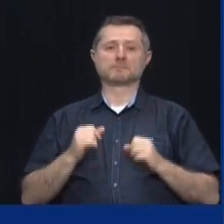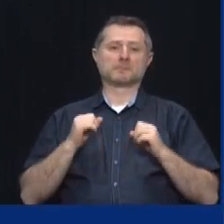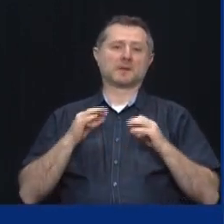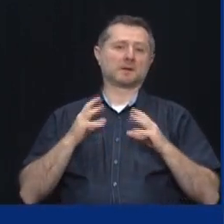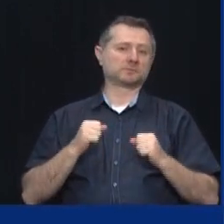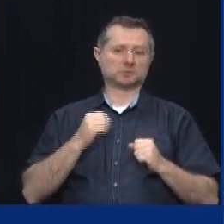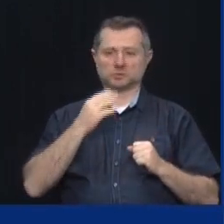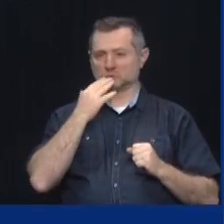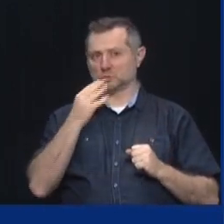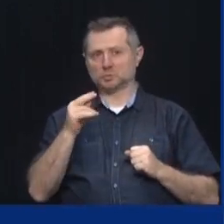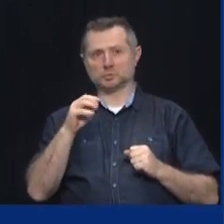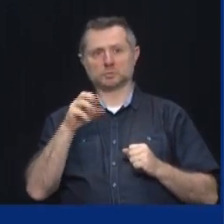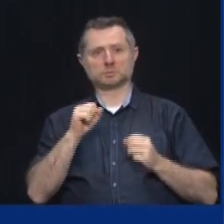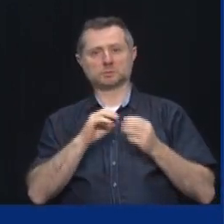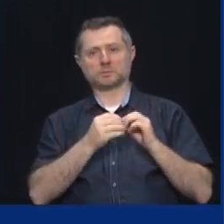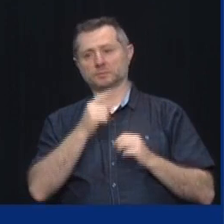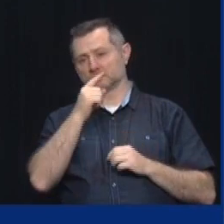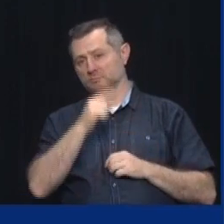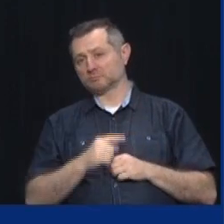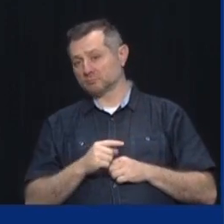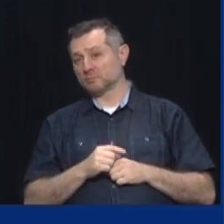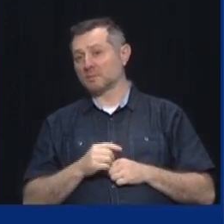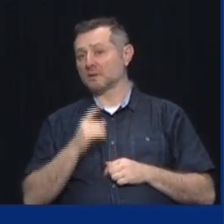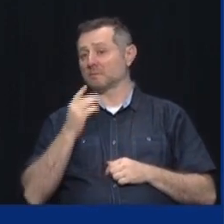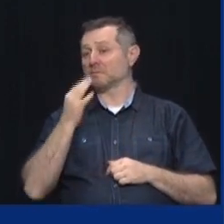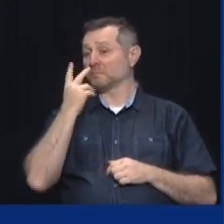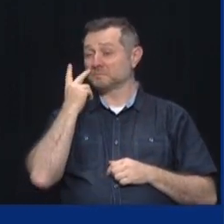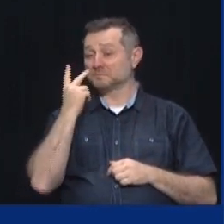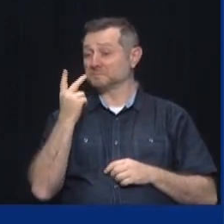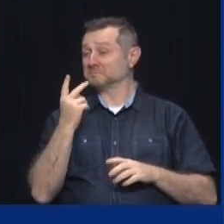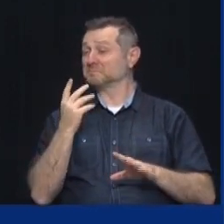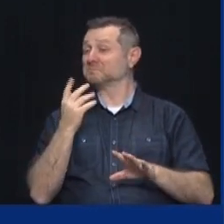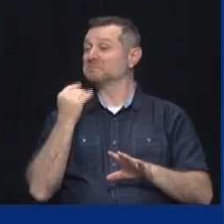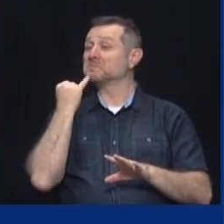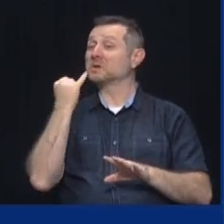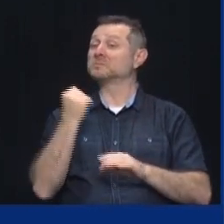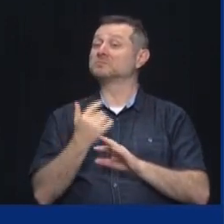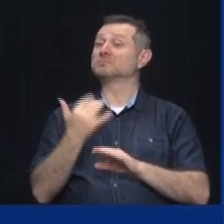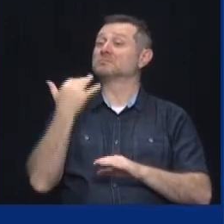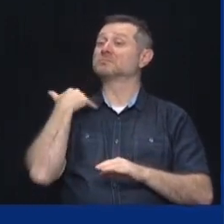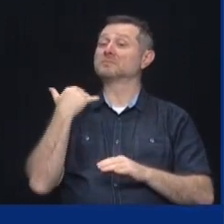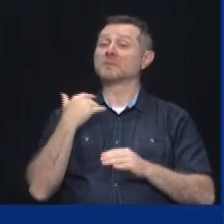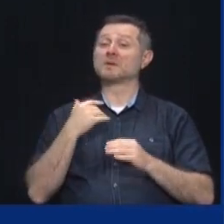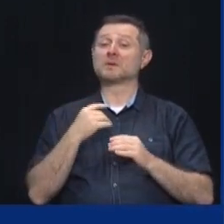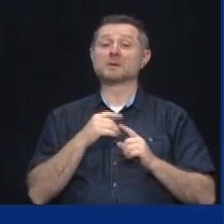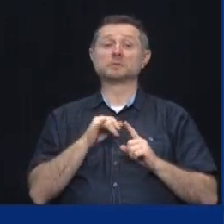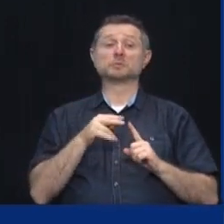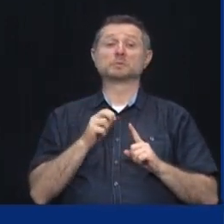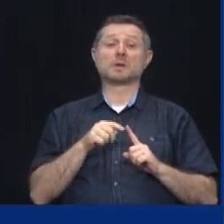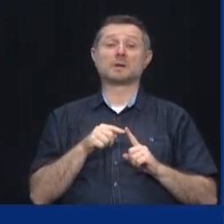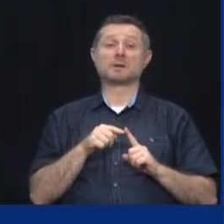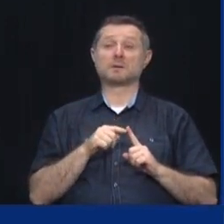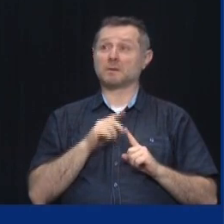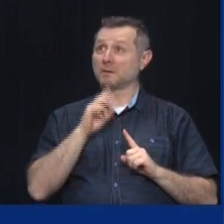EVER BEFORE. ON THE NUMBERS, ON THE FACTS, IT'S AMAZINGLY GOOD NEWS.